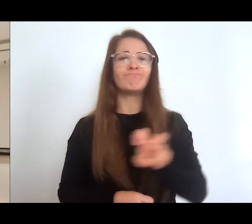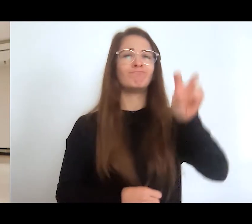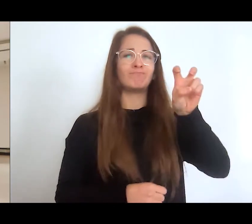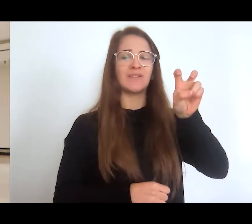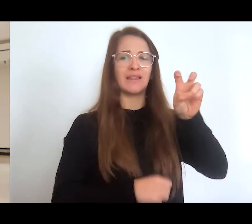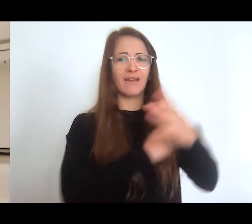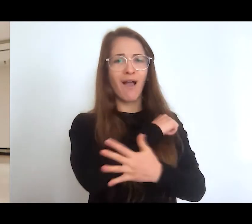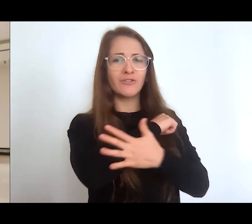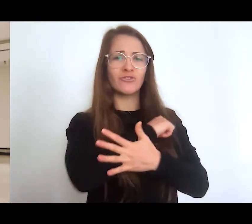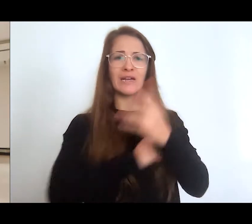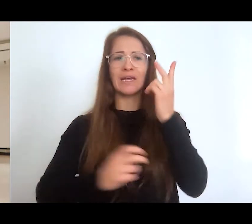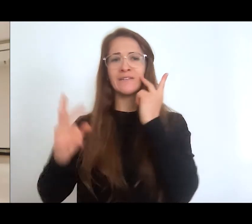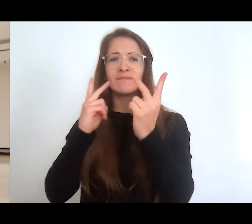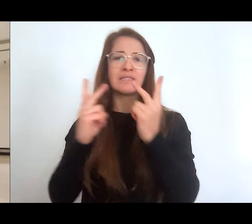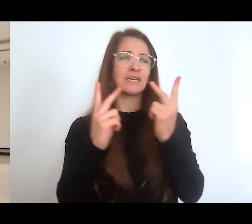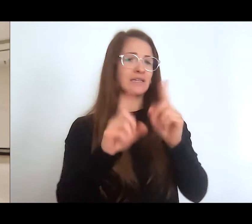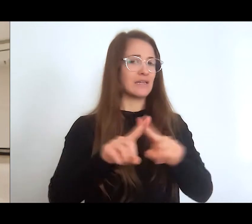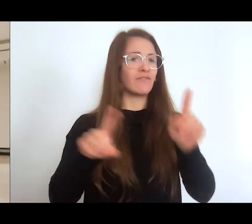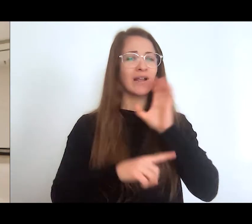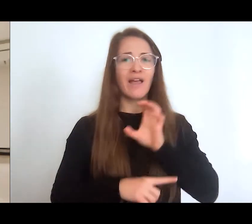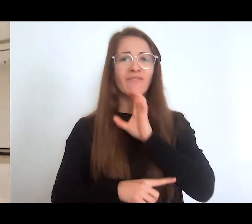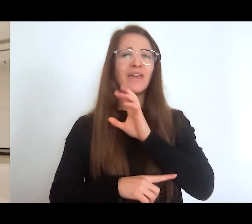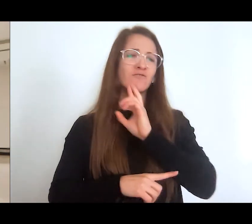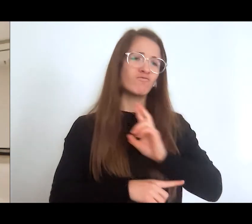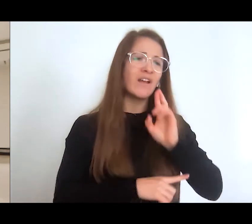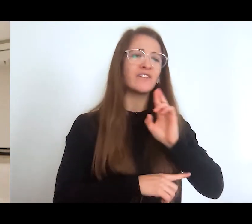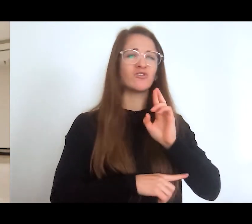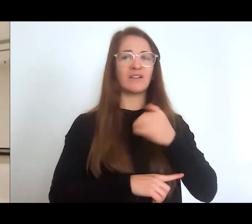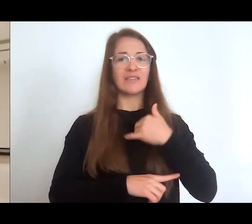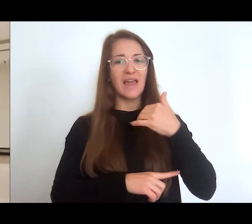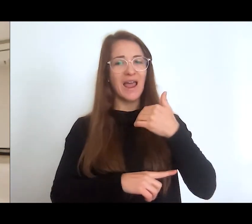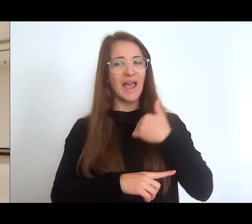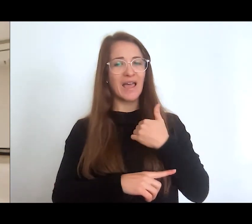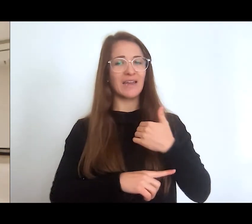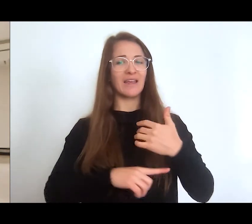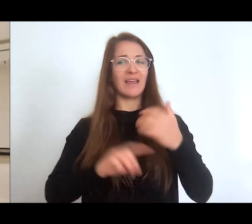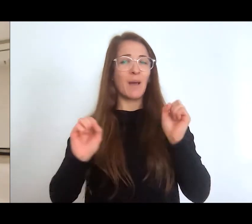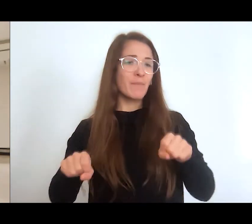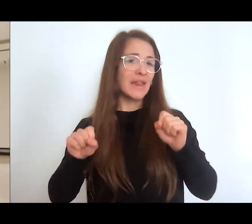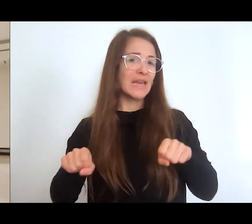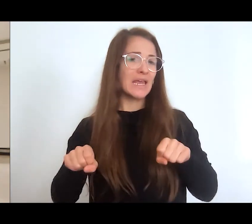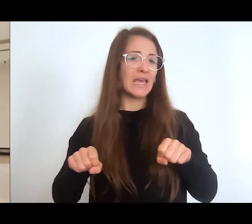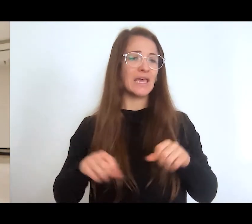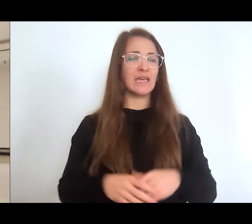I WAS ABLE TO TRAVEL AROUND THE COUNTRY AND VISIT DIFFERENT CAFES AND RESTAURANTS THAT HAD